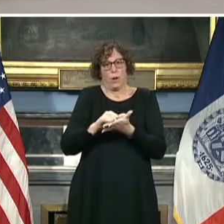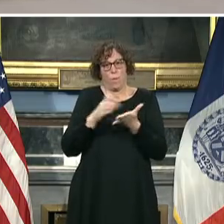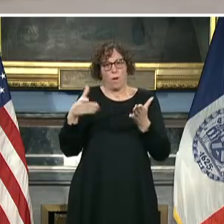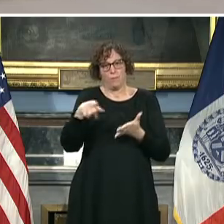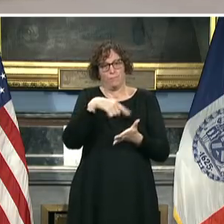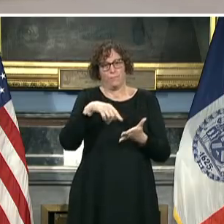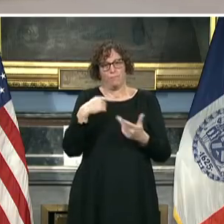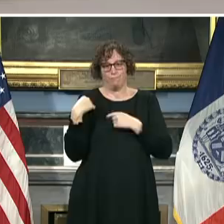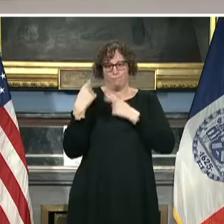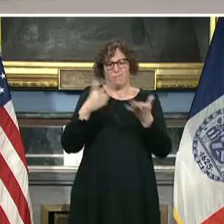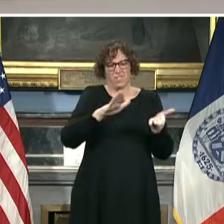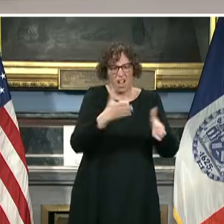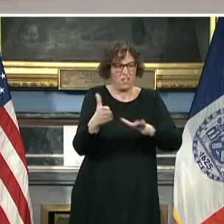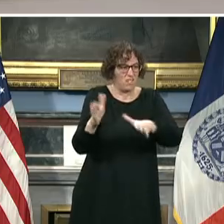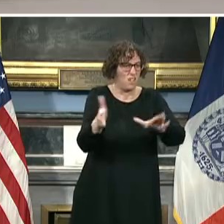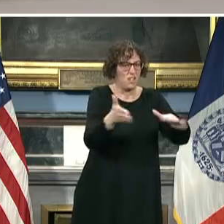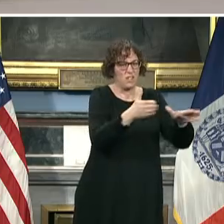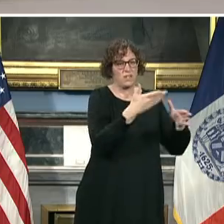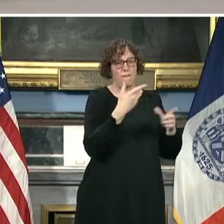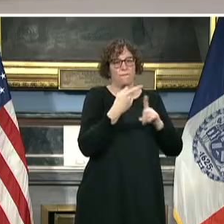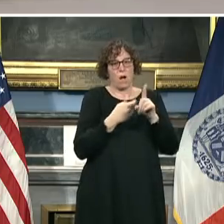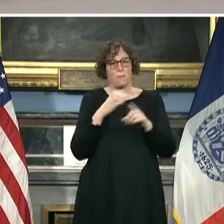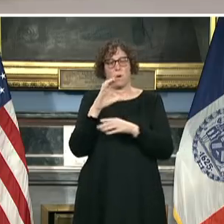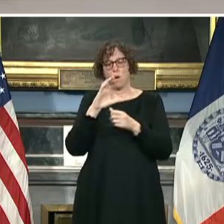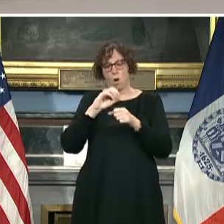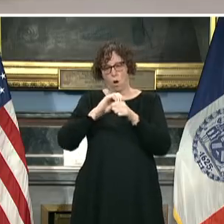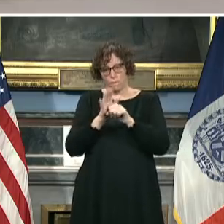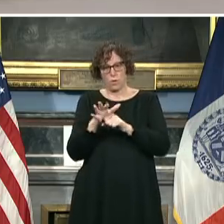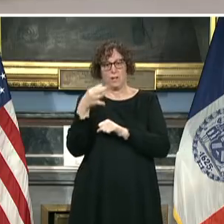REALITY THAT WE HAVE MANY NEW